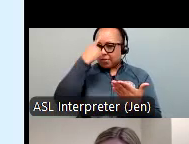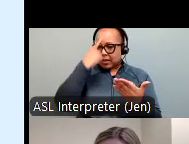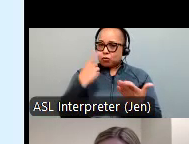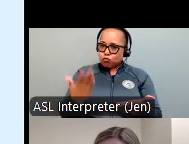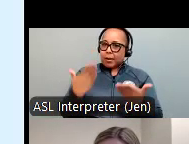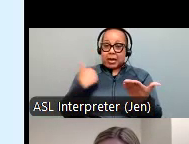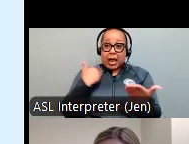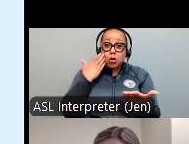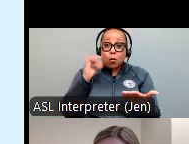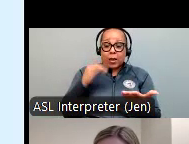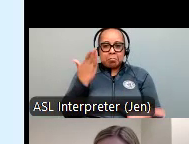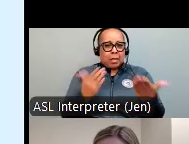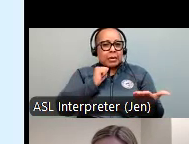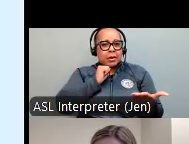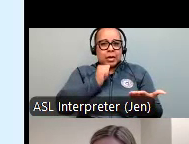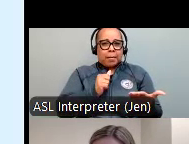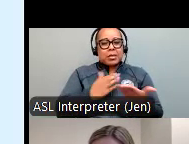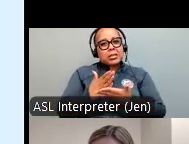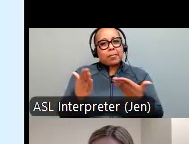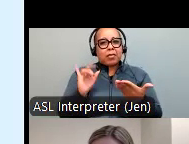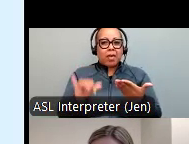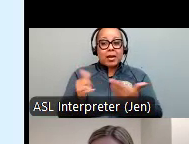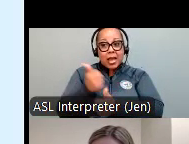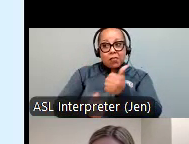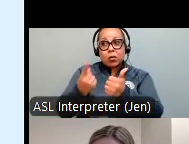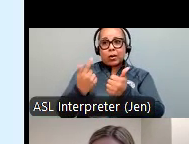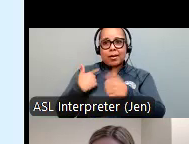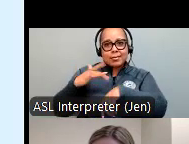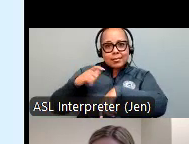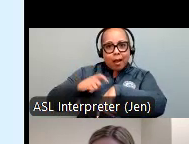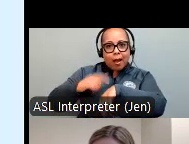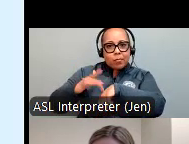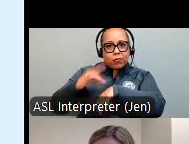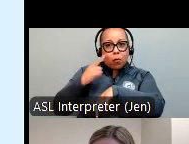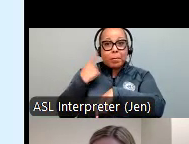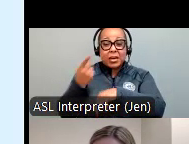I know that it might not be something that everyone has time for, but if it's requested it is